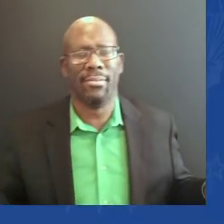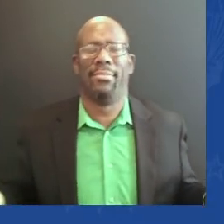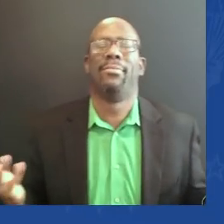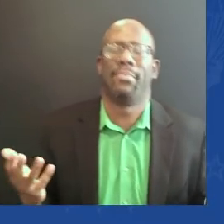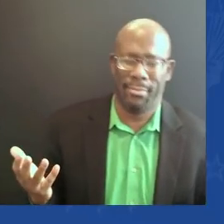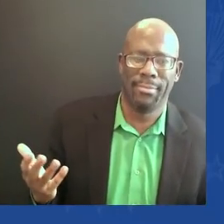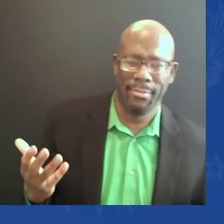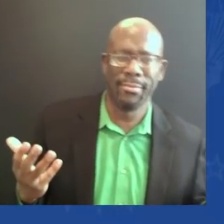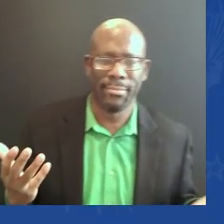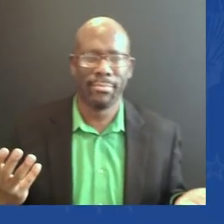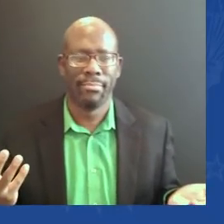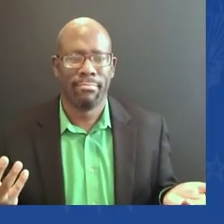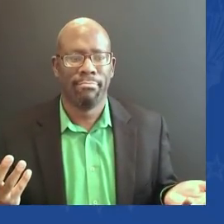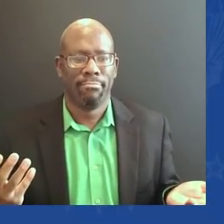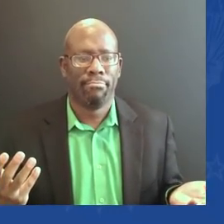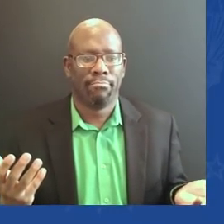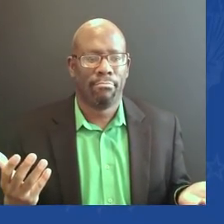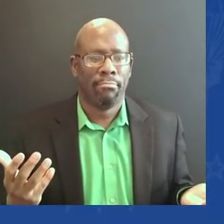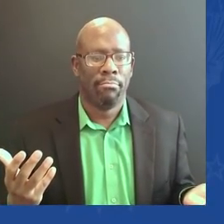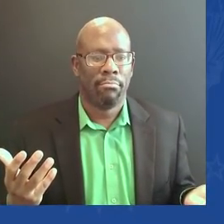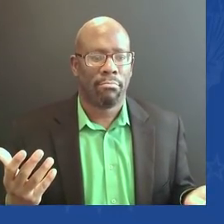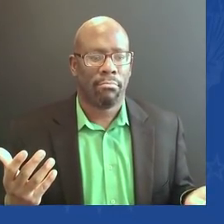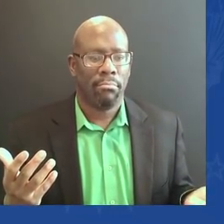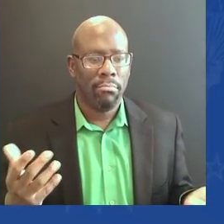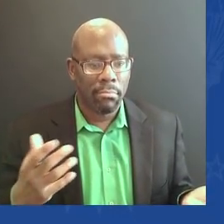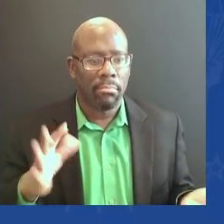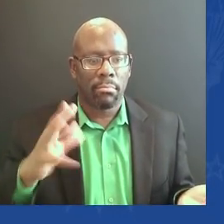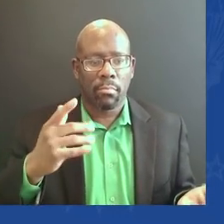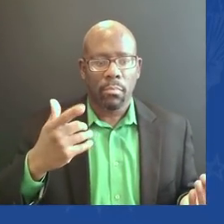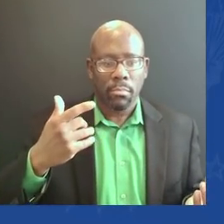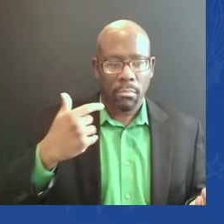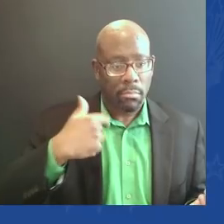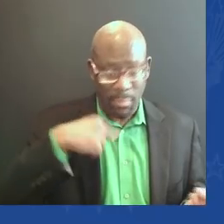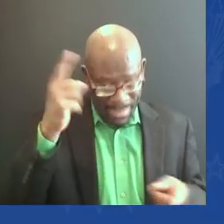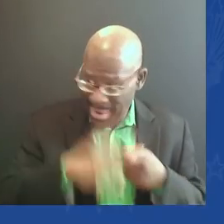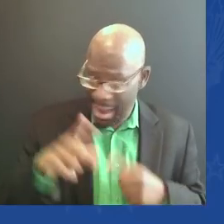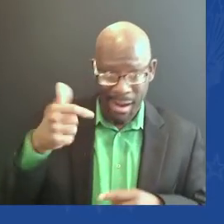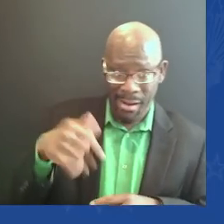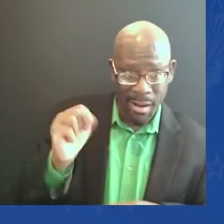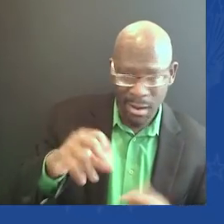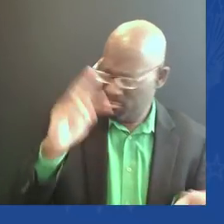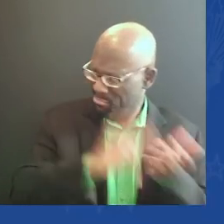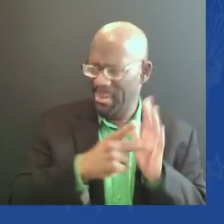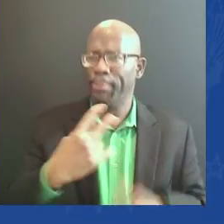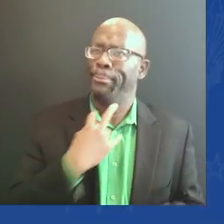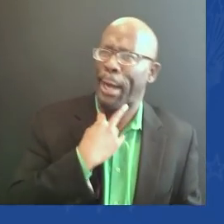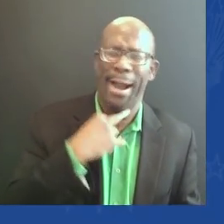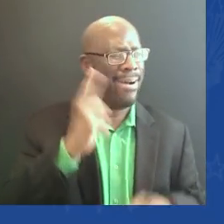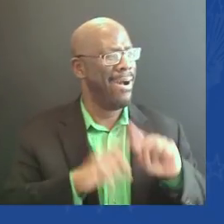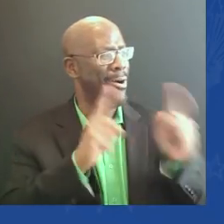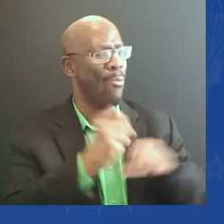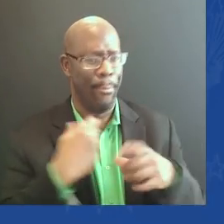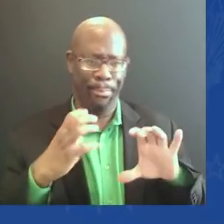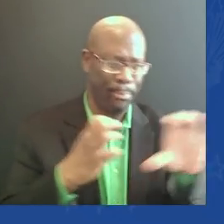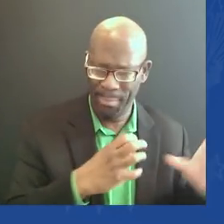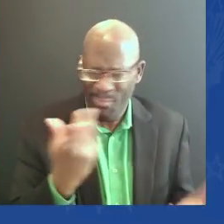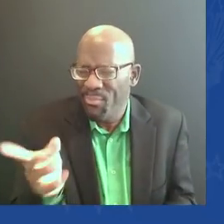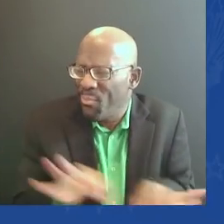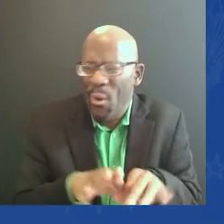to walk away from being able to get in your automobile is just not realistic; it's not going to happen. And this wasn't intended to happen.